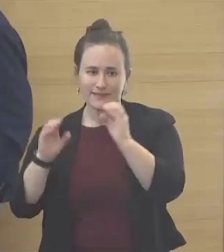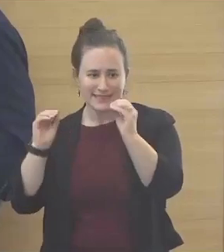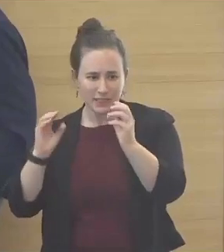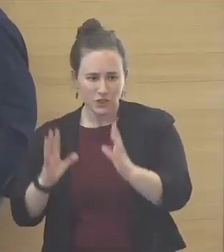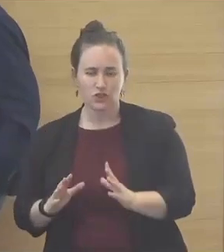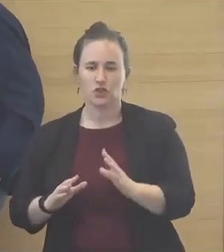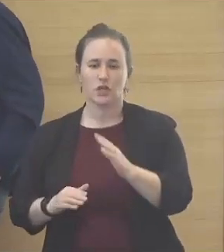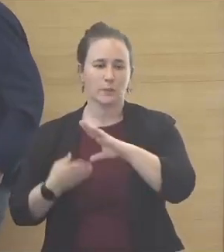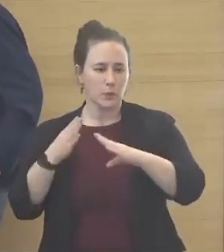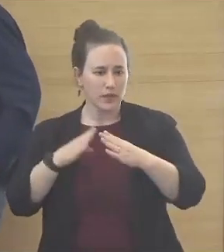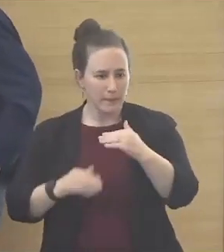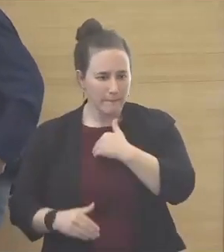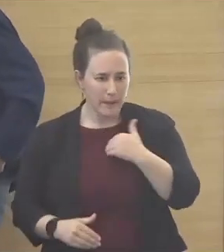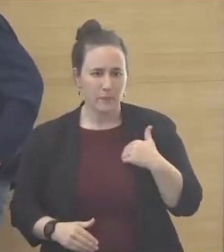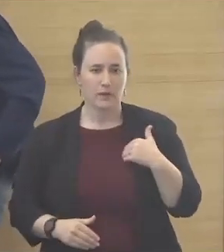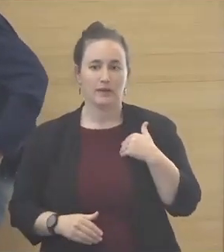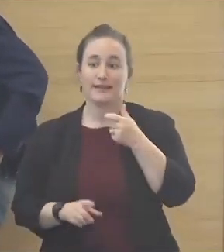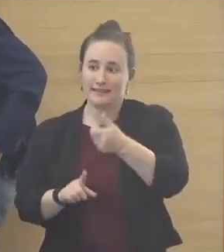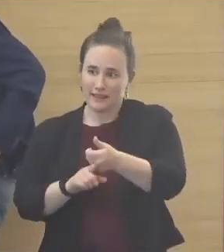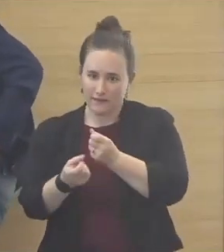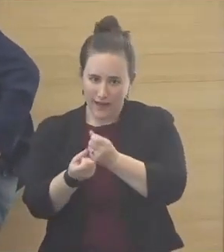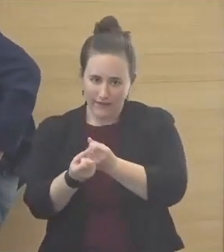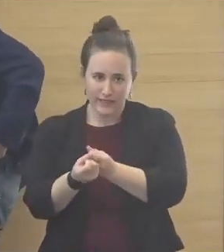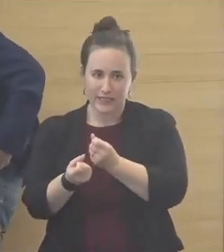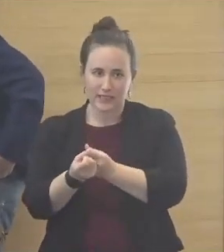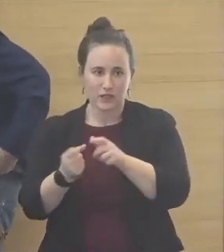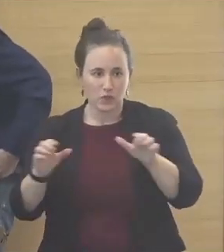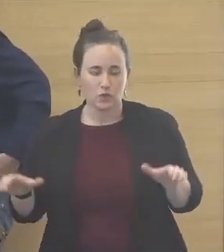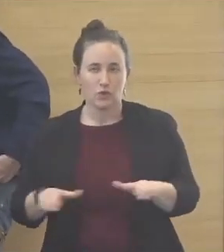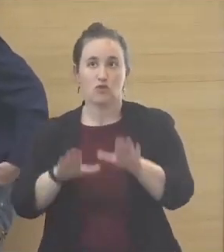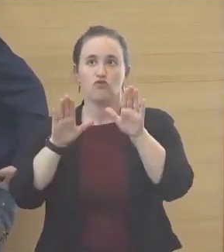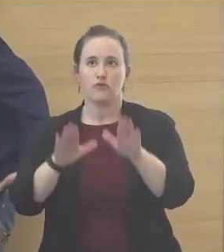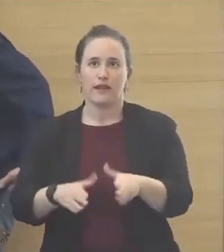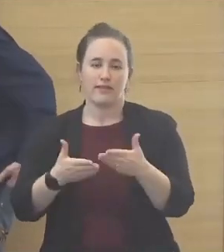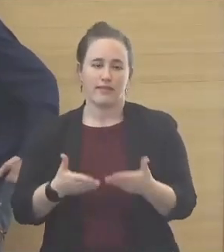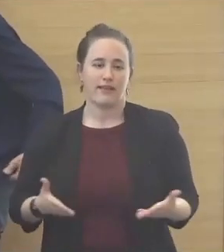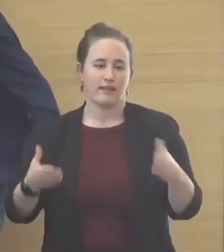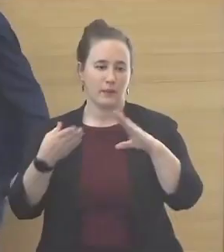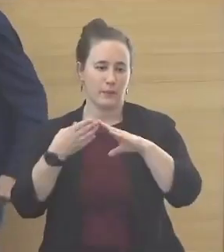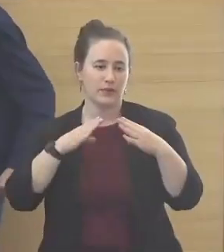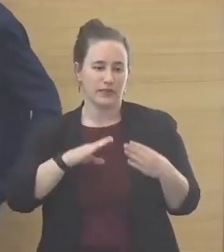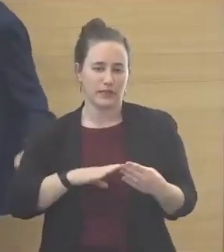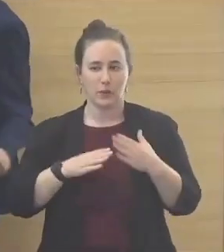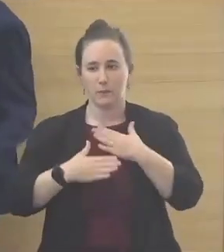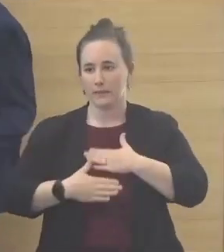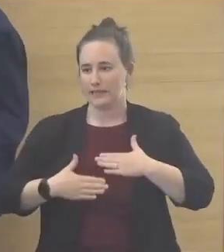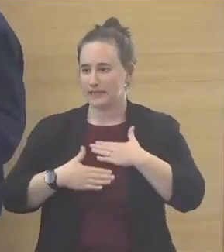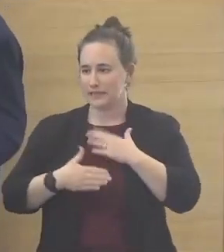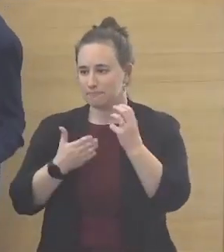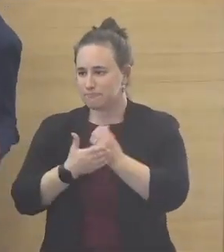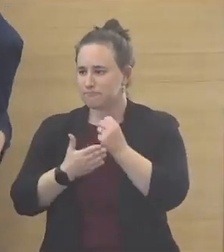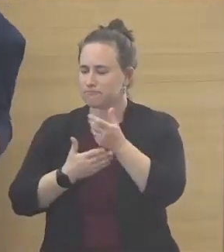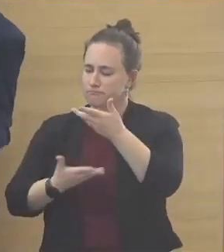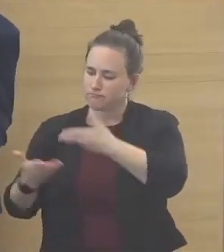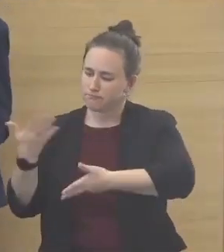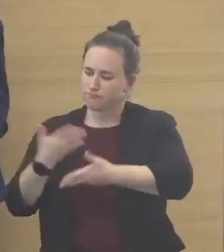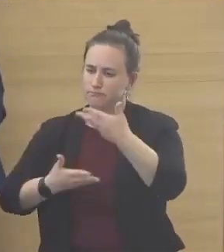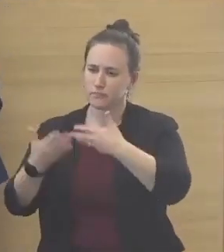they're self advocates, and they're doing amazing things in our community. So please talk to them, get to know them and